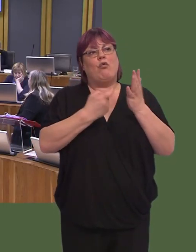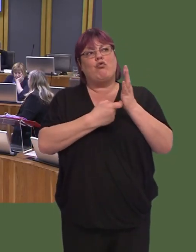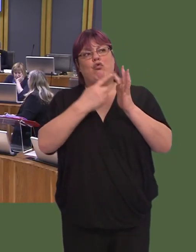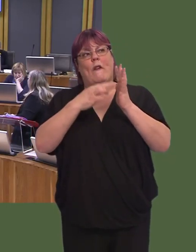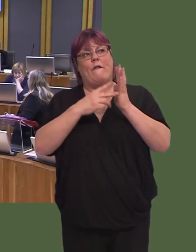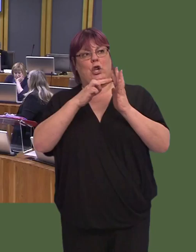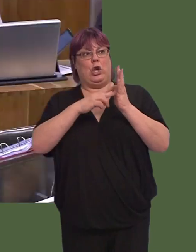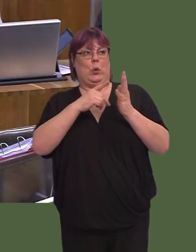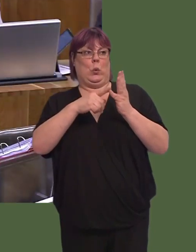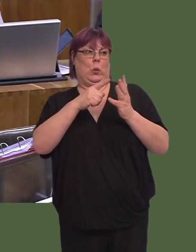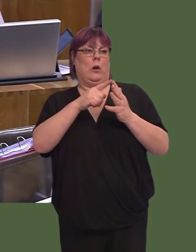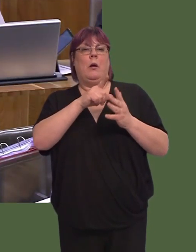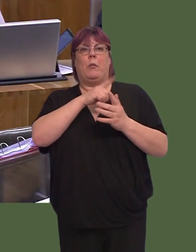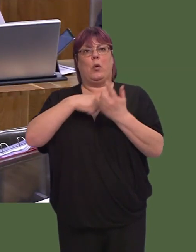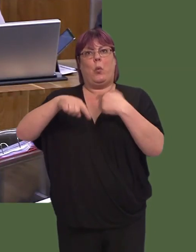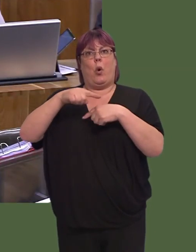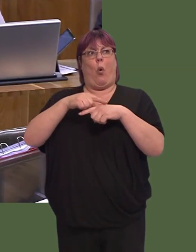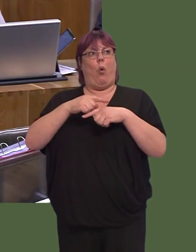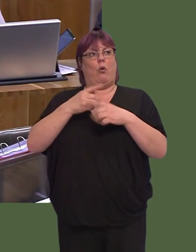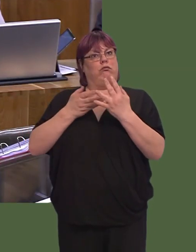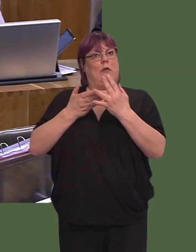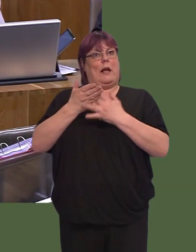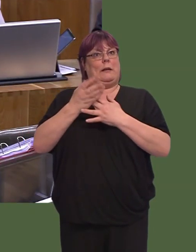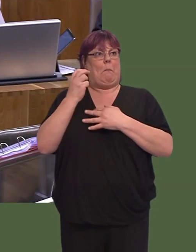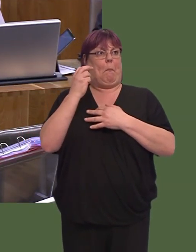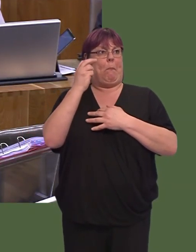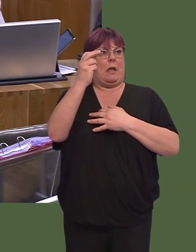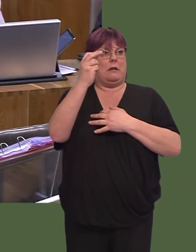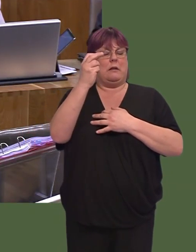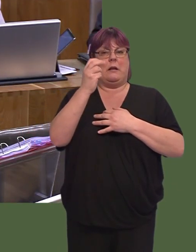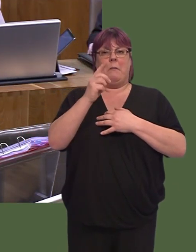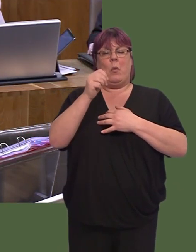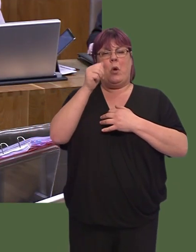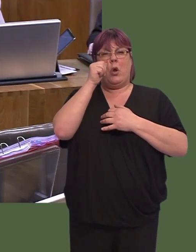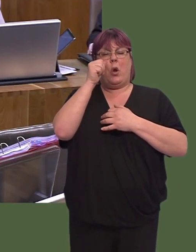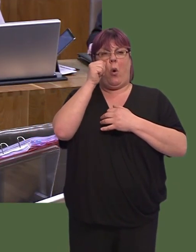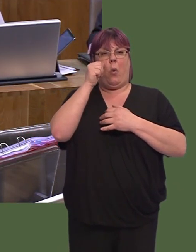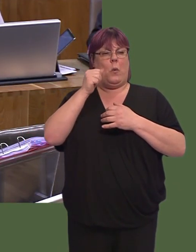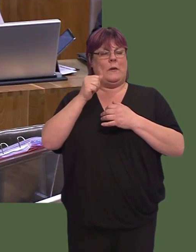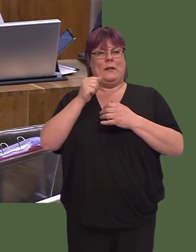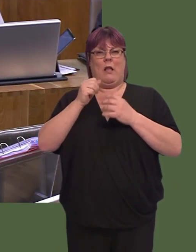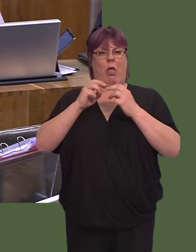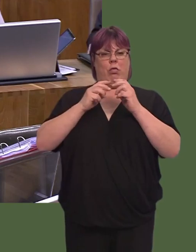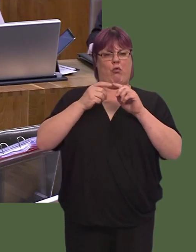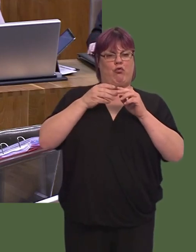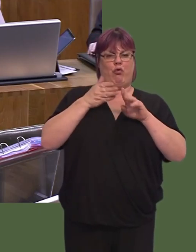our area and there are some significant difficulties around the planning of the routes and the